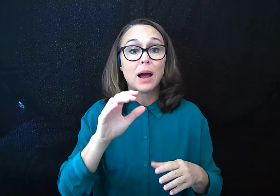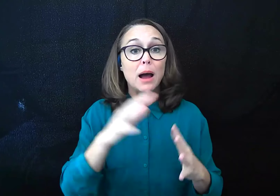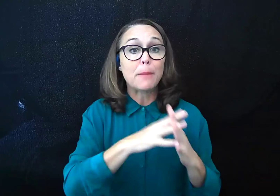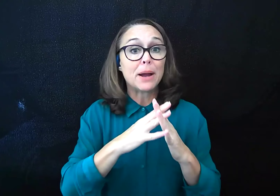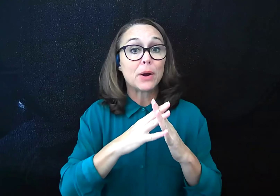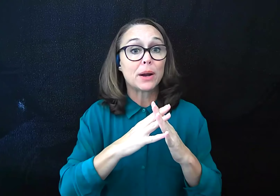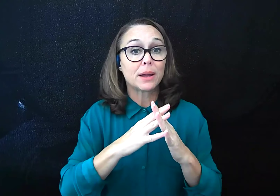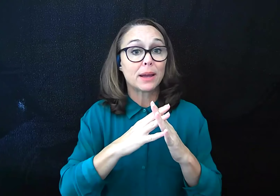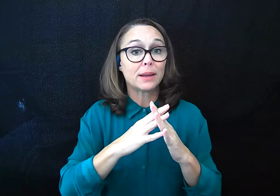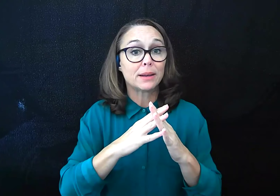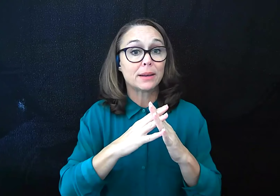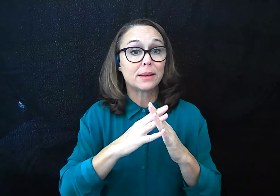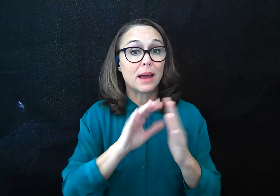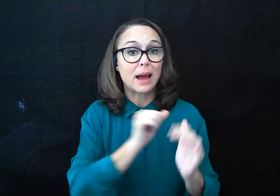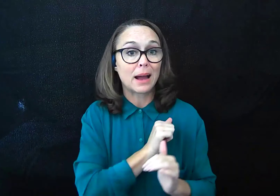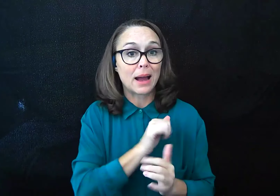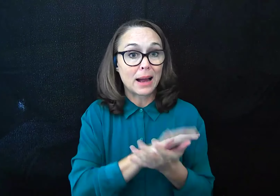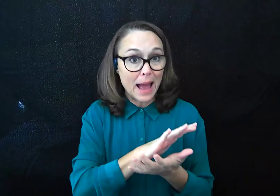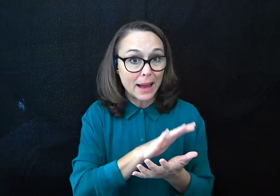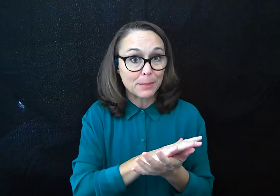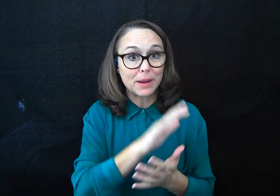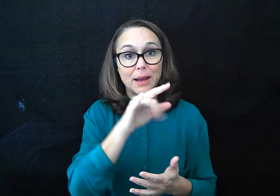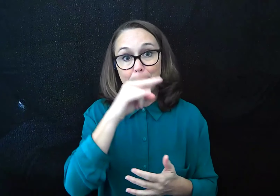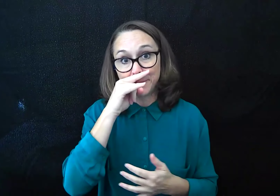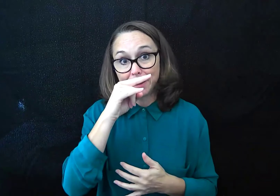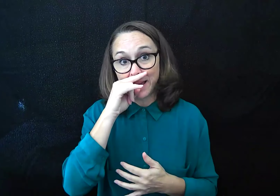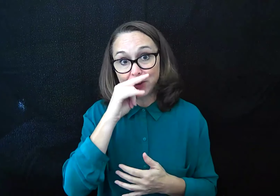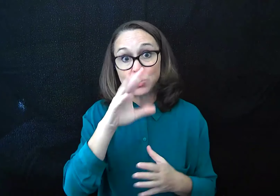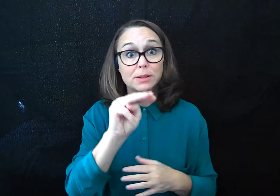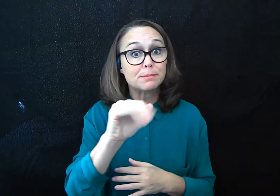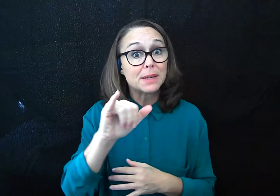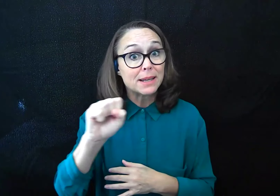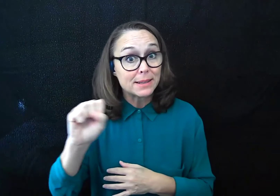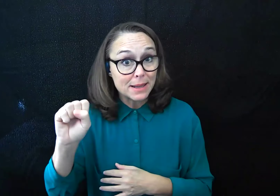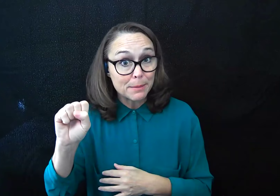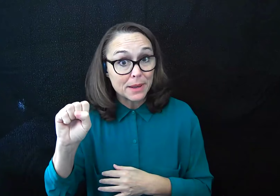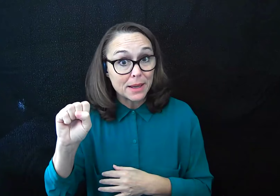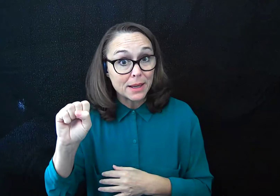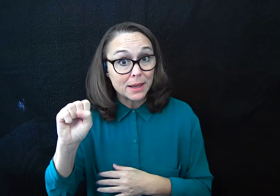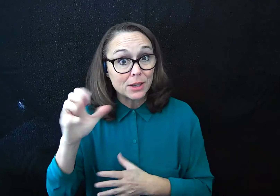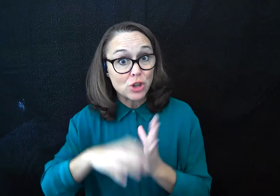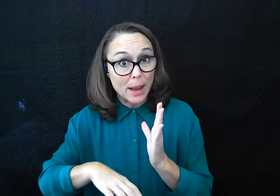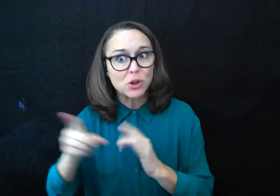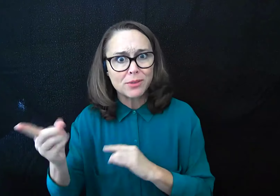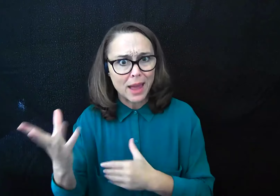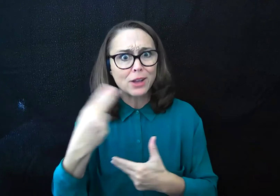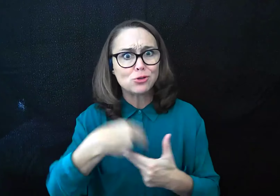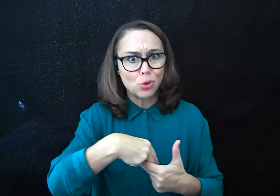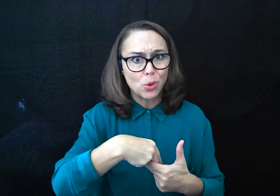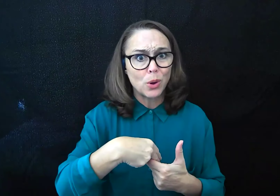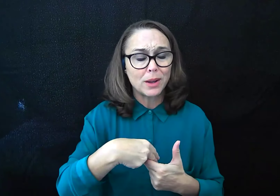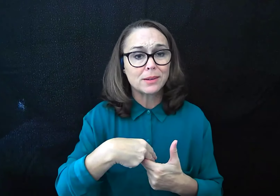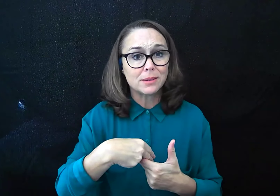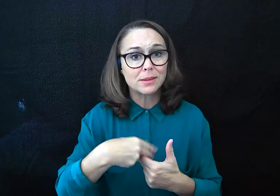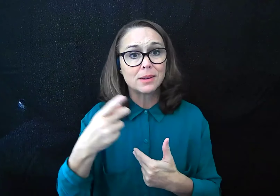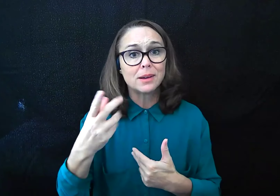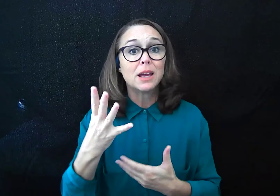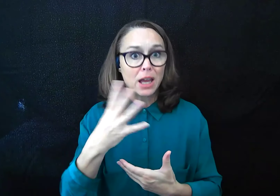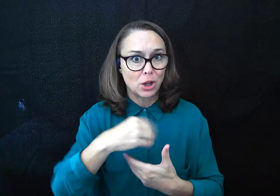affiliate chapter actually also joined in and included a lot of our work and recommendations